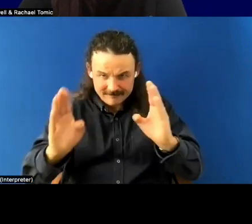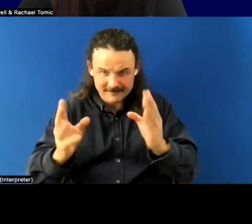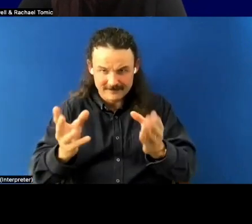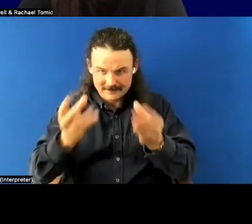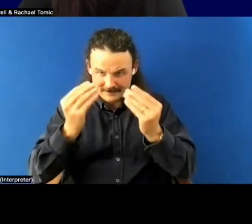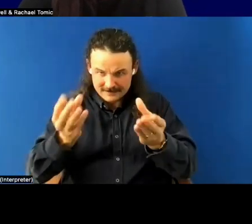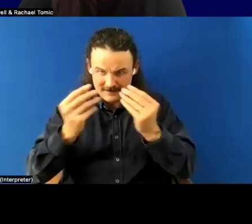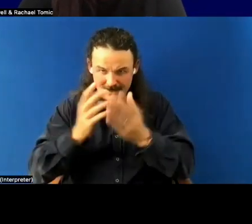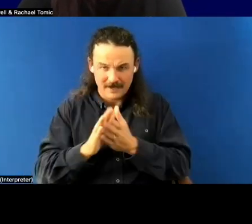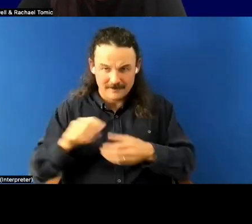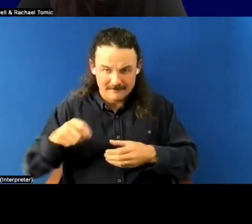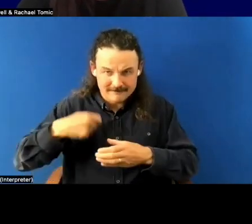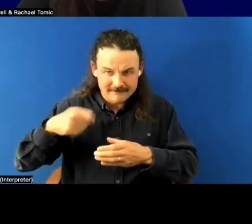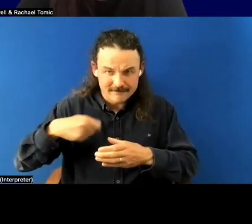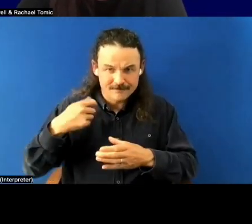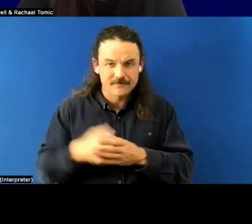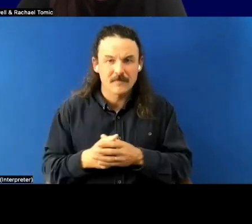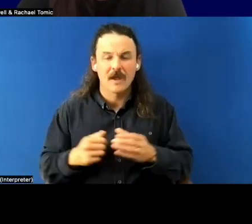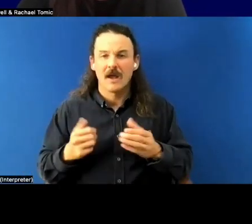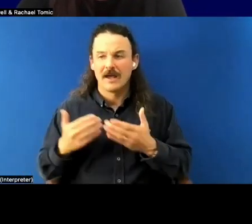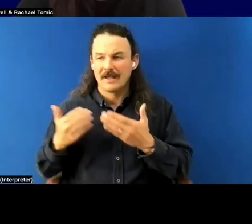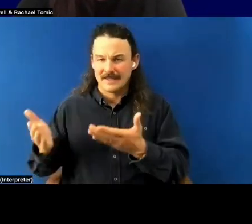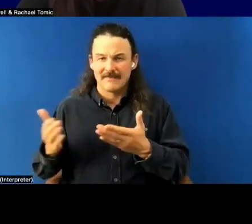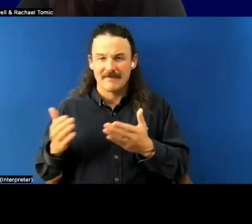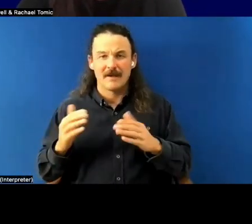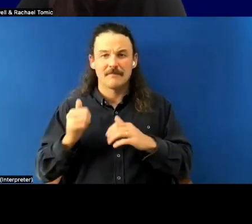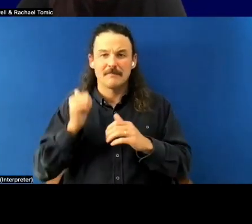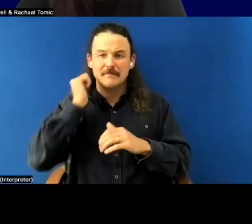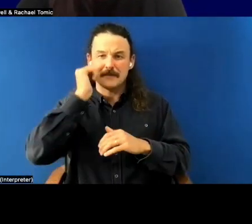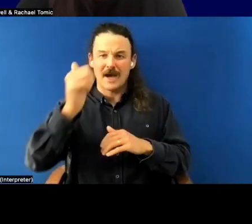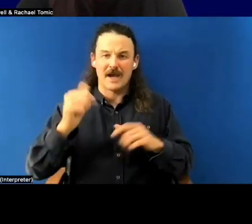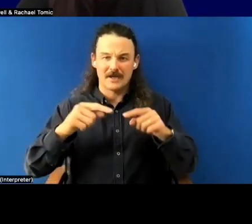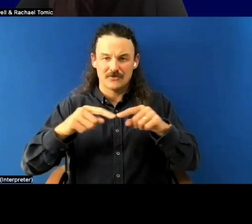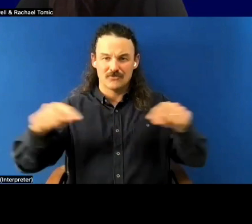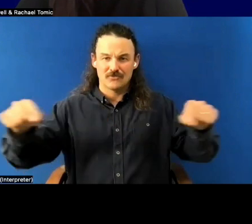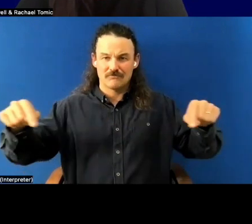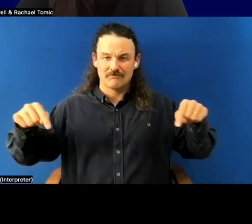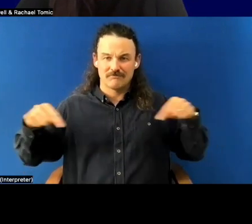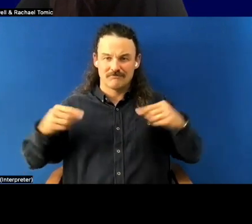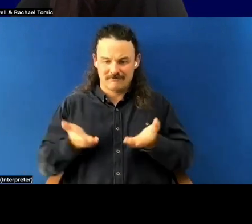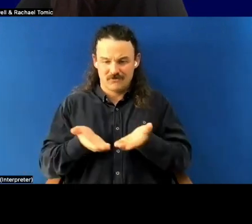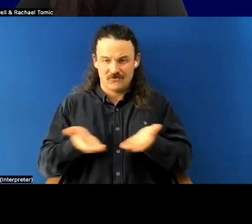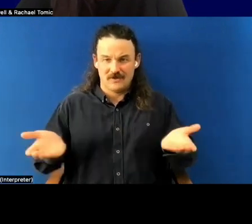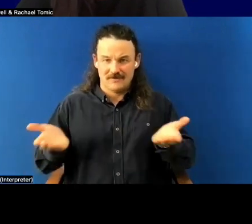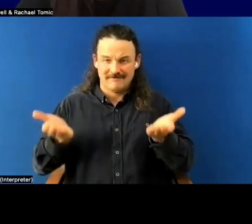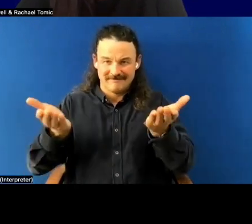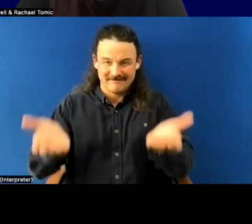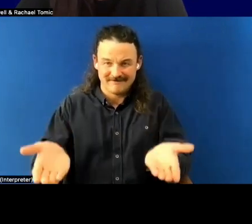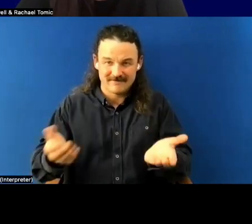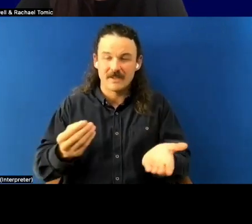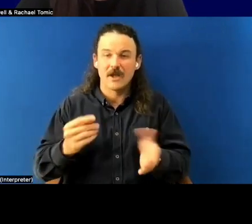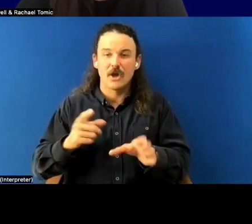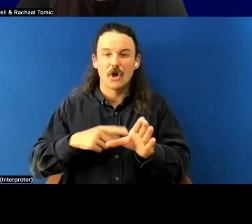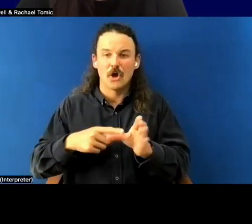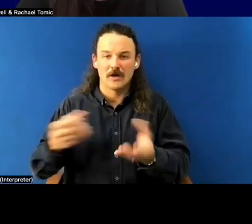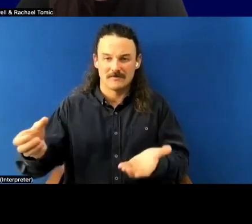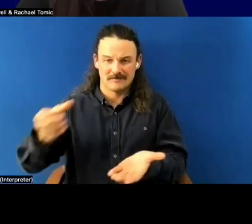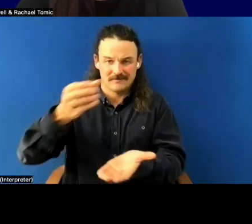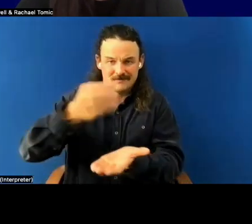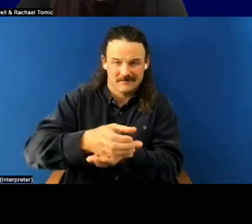the visual clutter that she had to deal with, and, as we said before, the use of contrasting